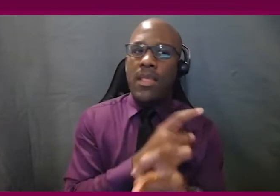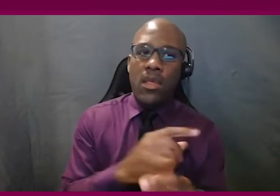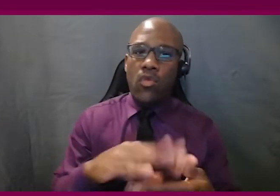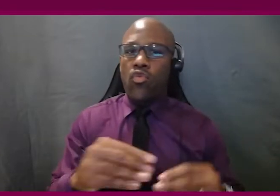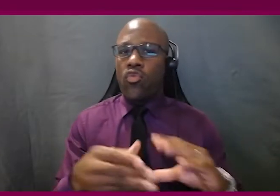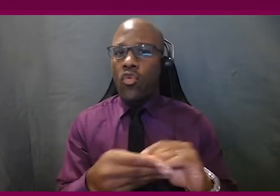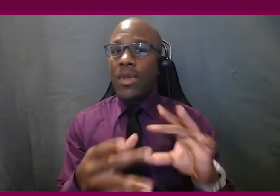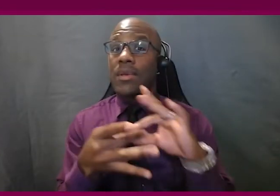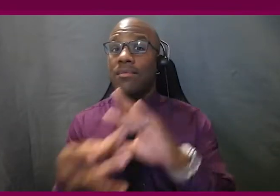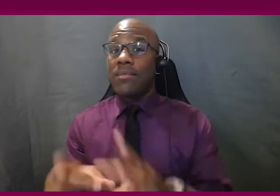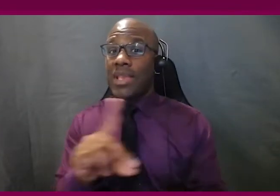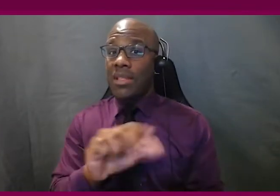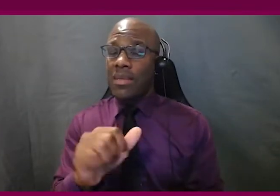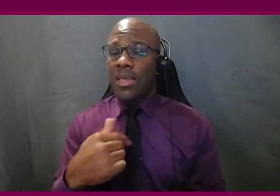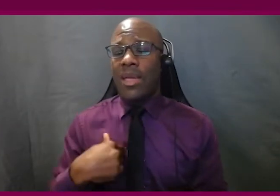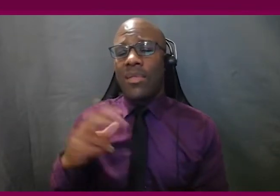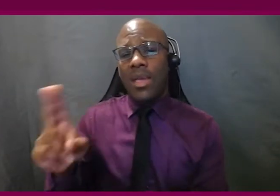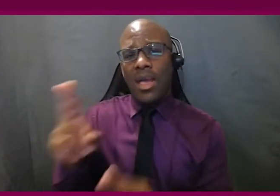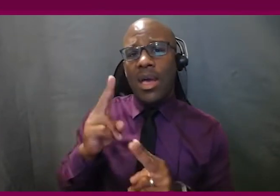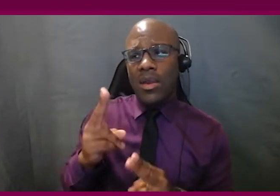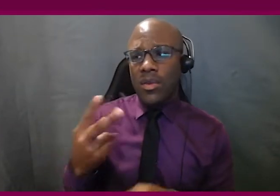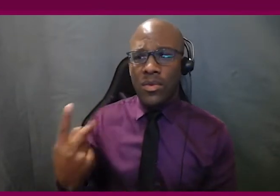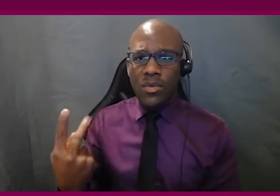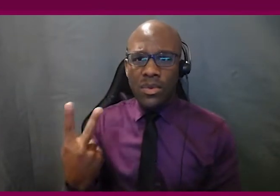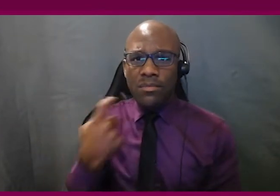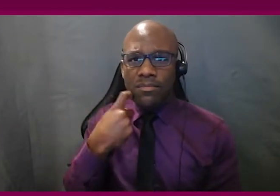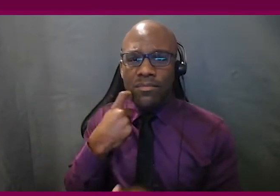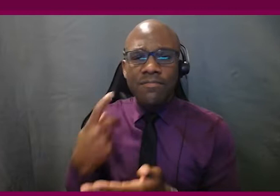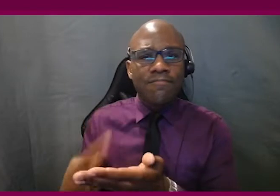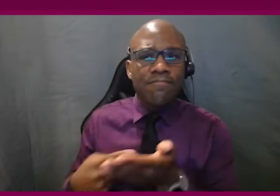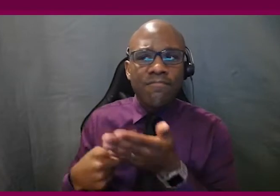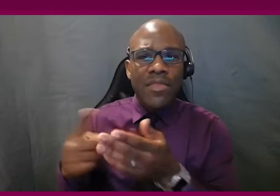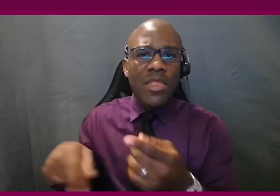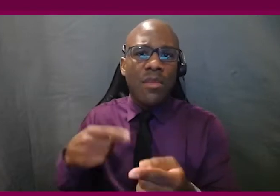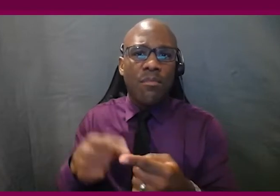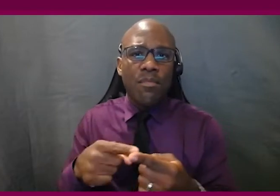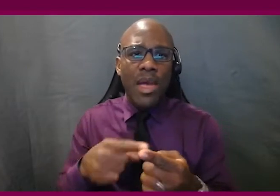And I was so honored to discuss with her the importance of mental health in the disability